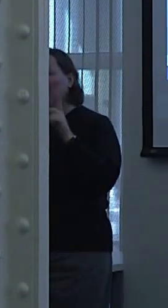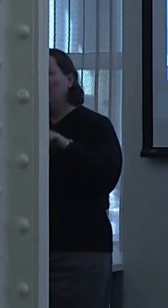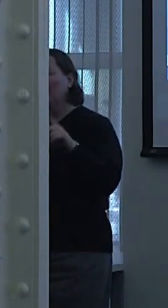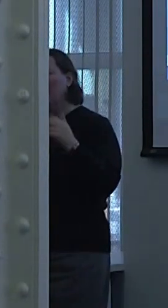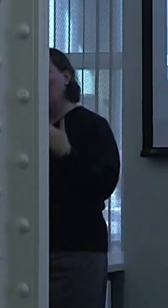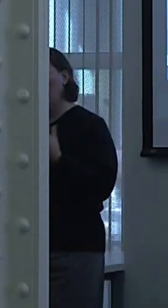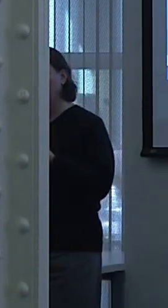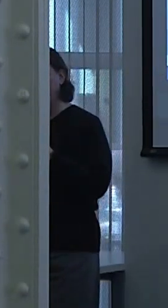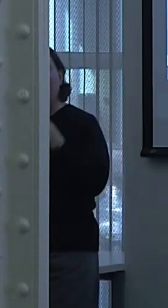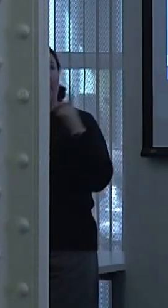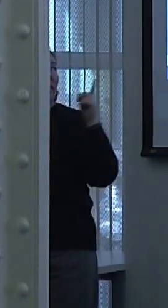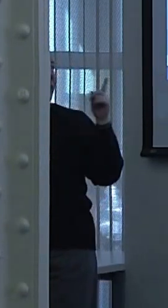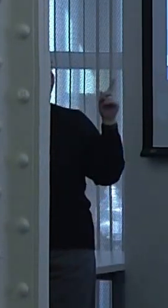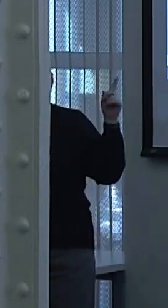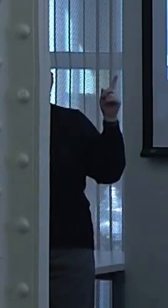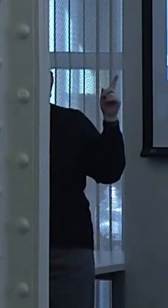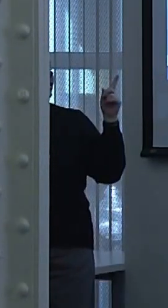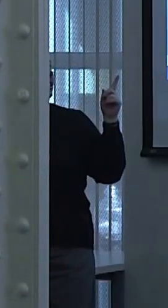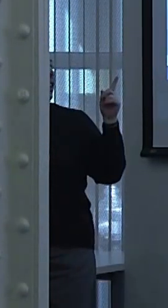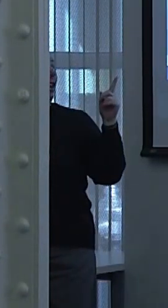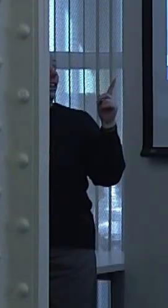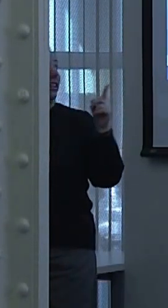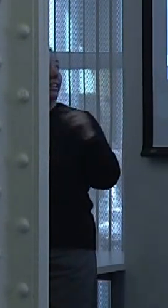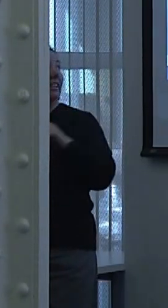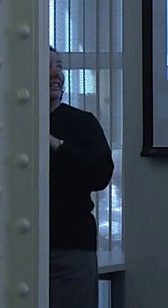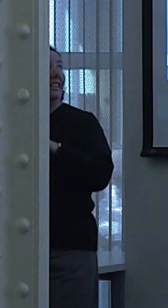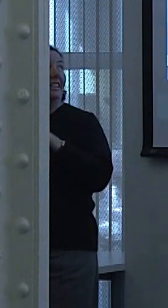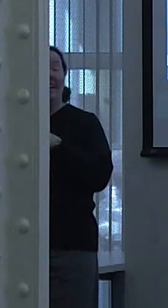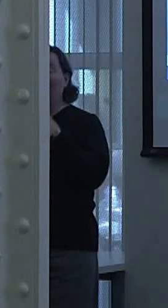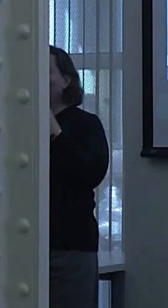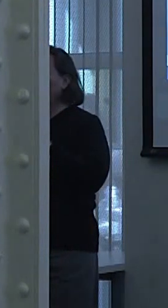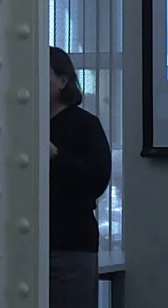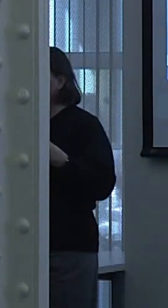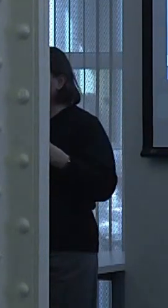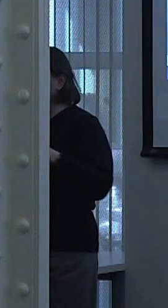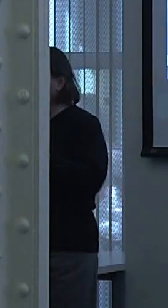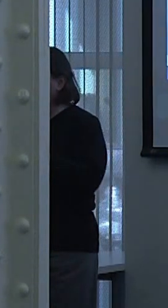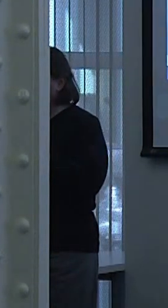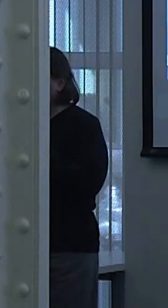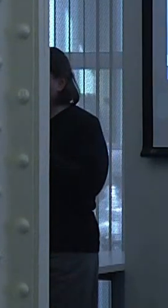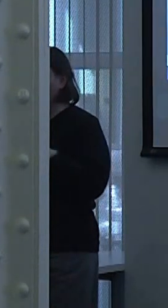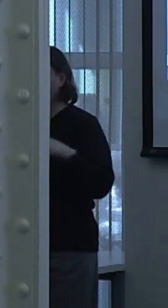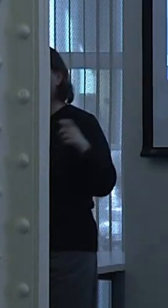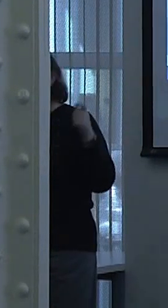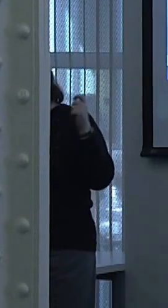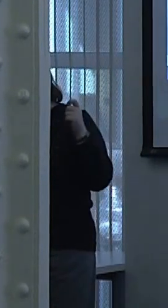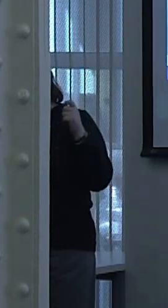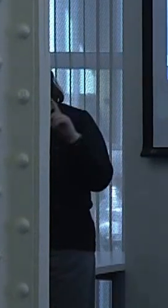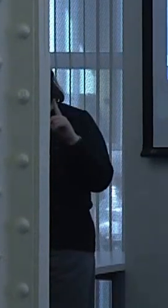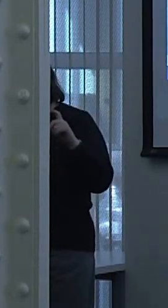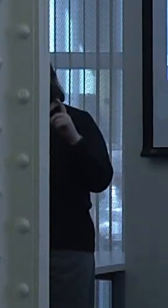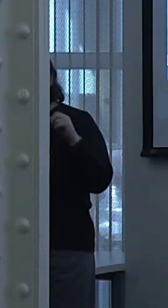This one is me giving a talk at International Women's Day and I'm pointing at a picture of Adolfo Vasquez,